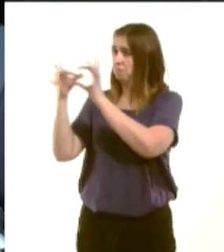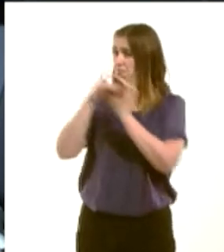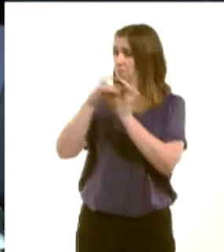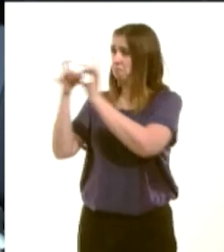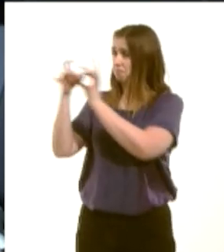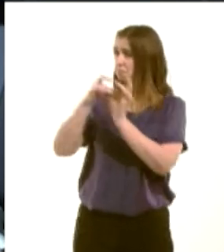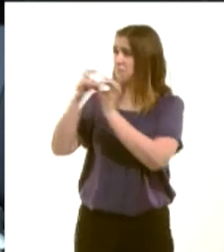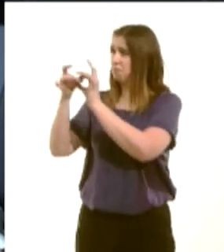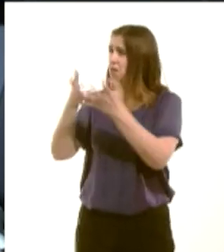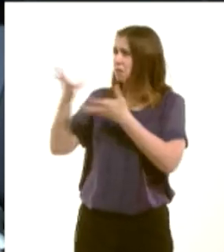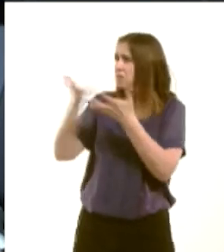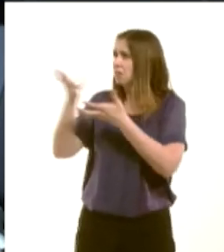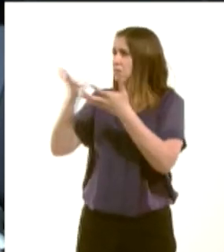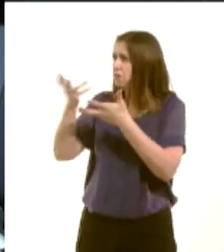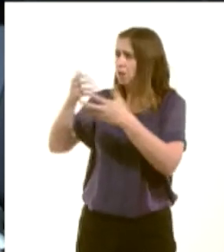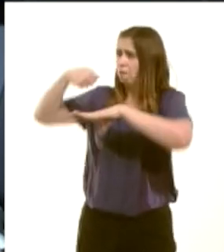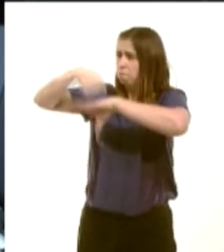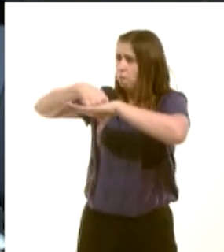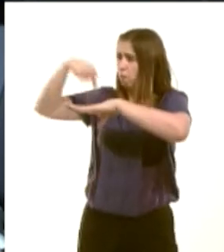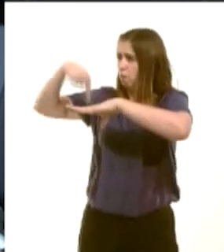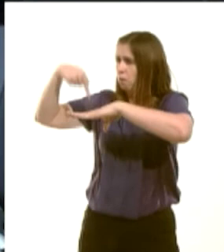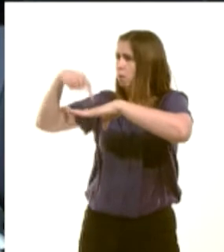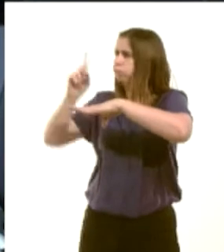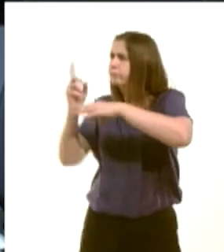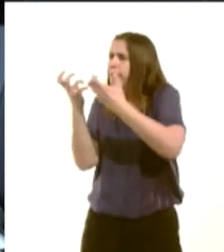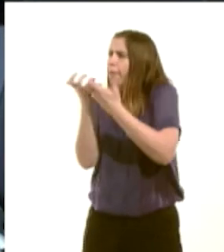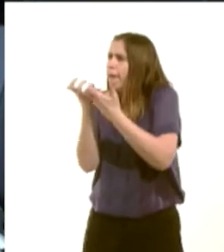of thrashing out the details of that floor and how that will be introduced in due course?